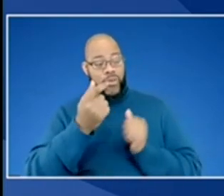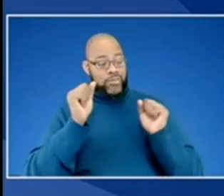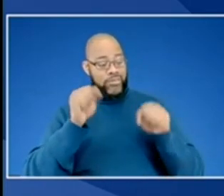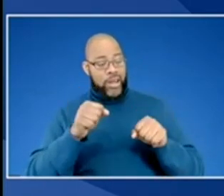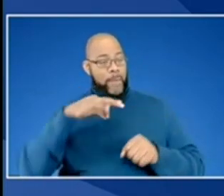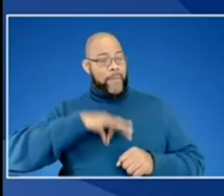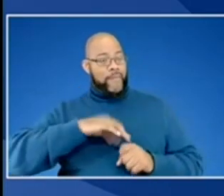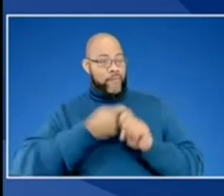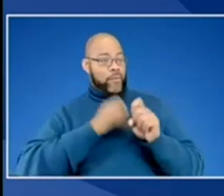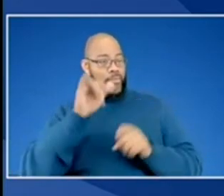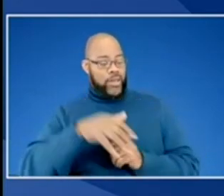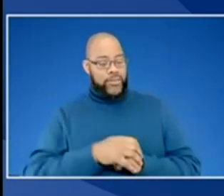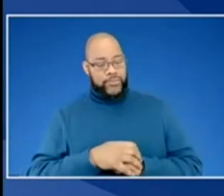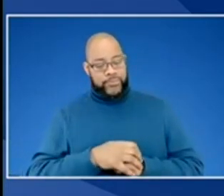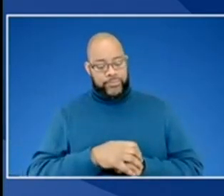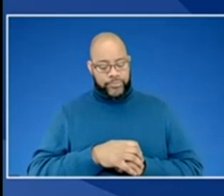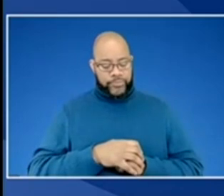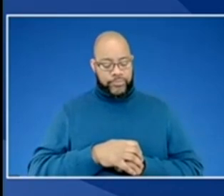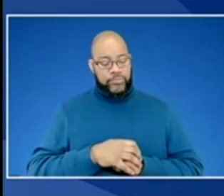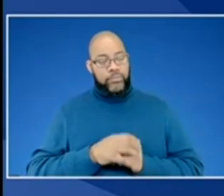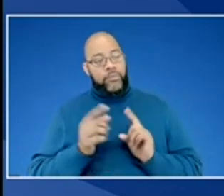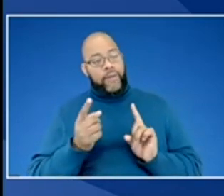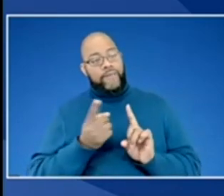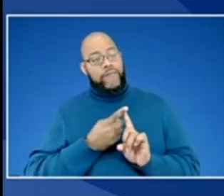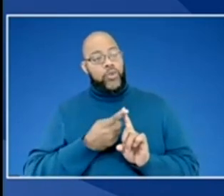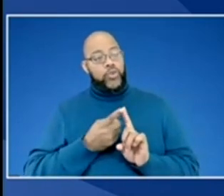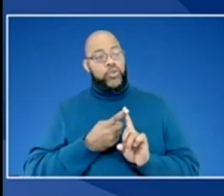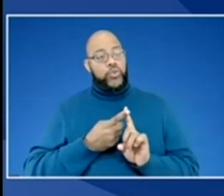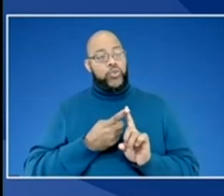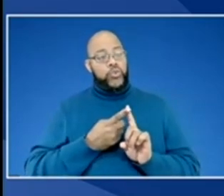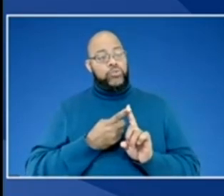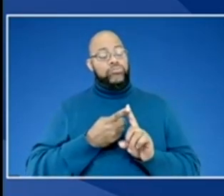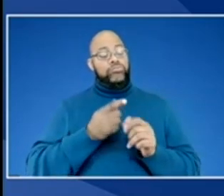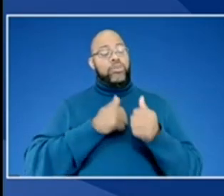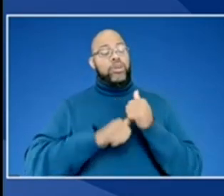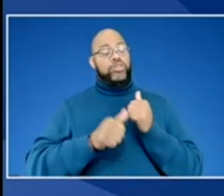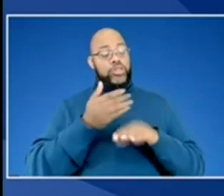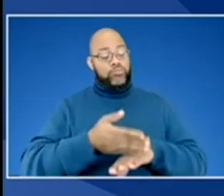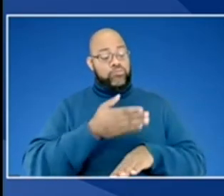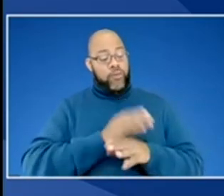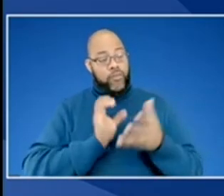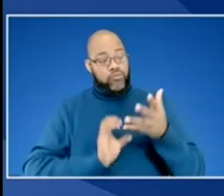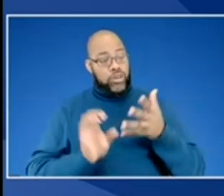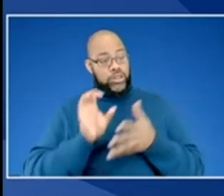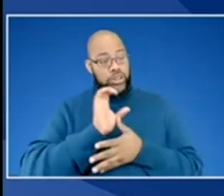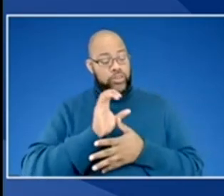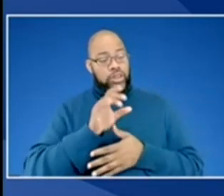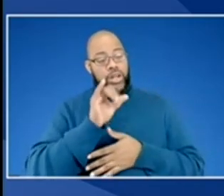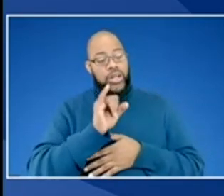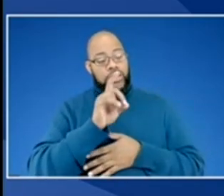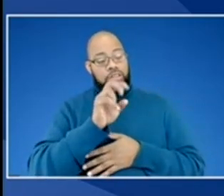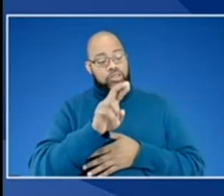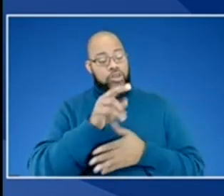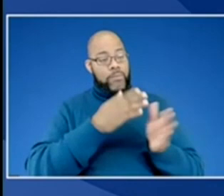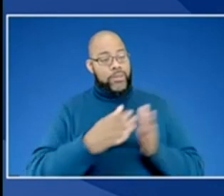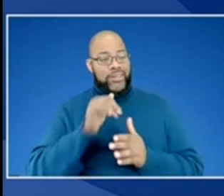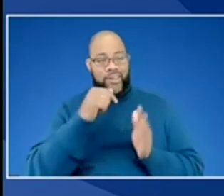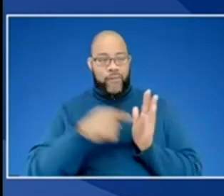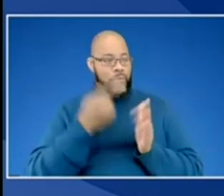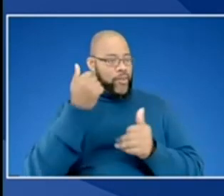them. So first, even under the improved criteria, the IDR plans are not affordable for everyone. They do not consider